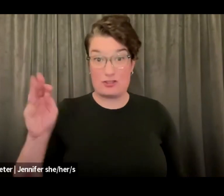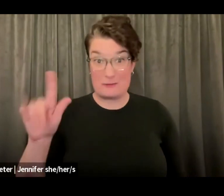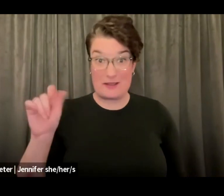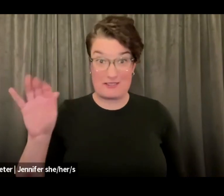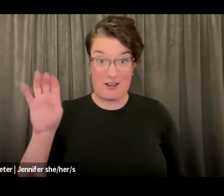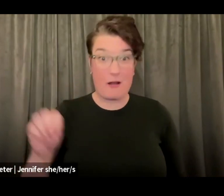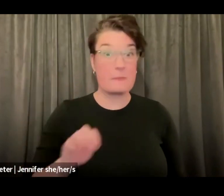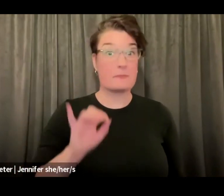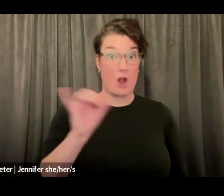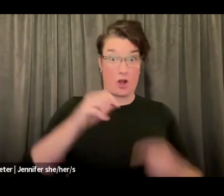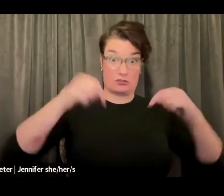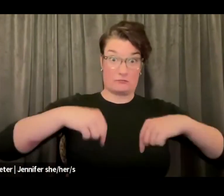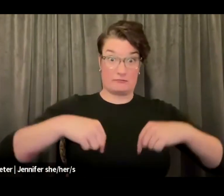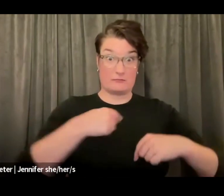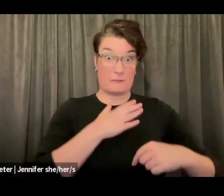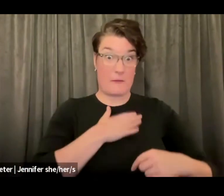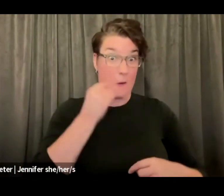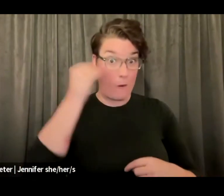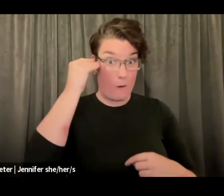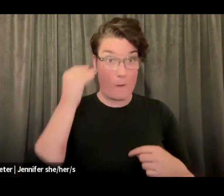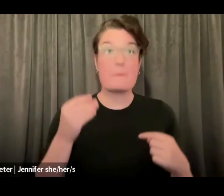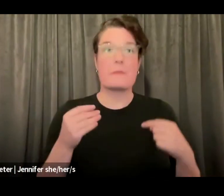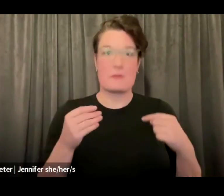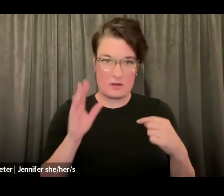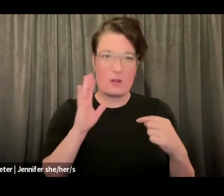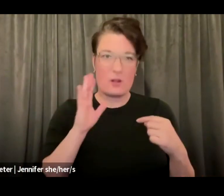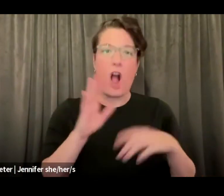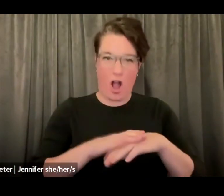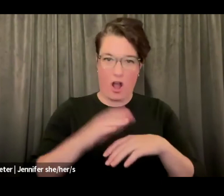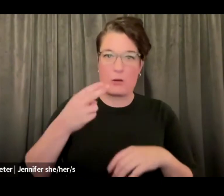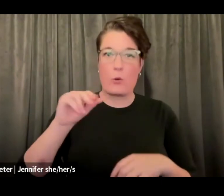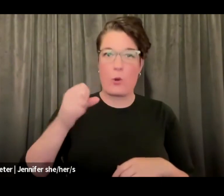on the land where I live. I think it's gonna be on Hoshanah Raba.